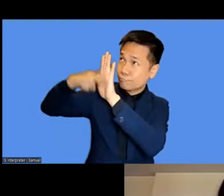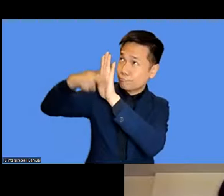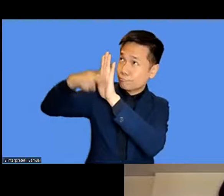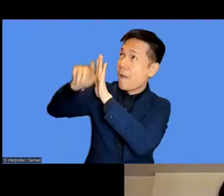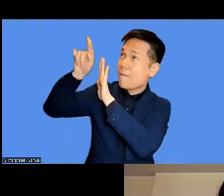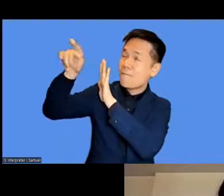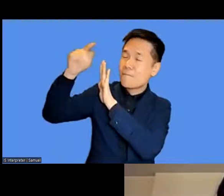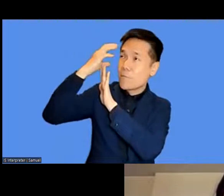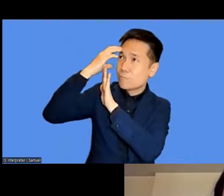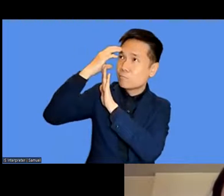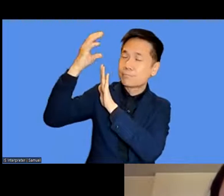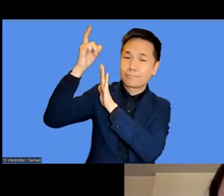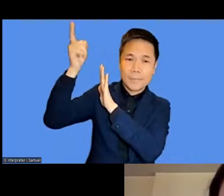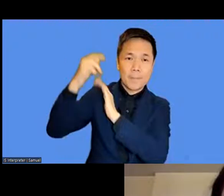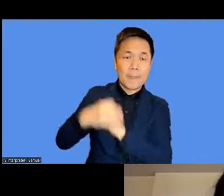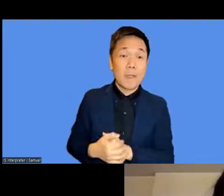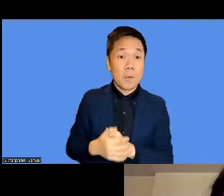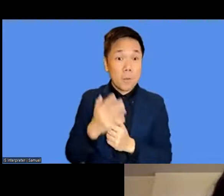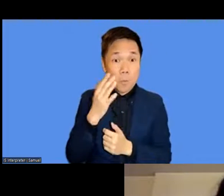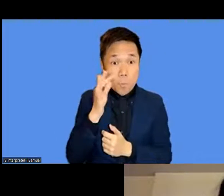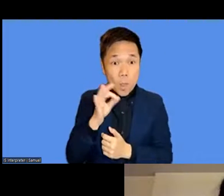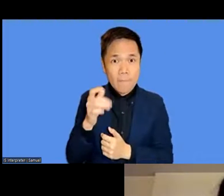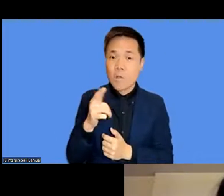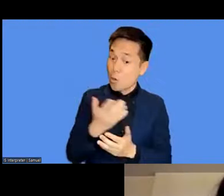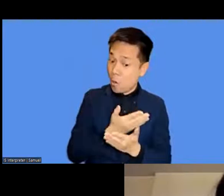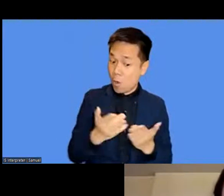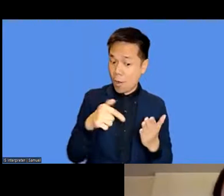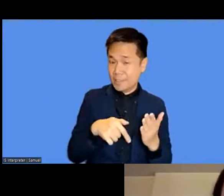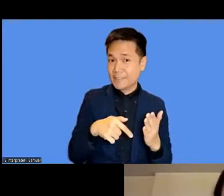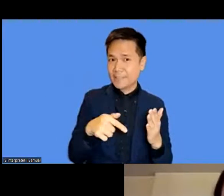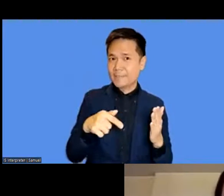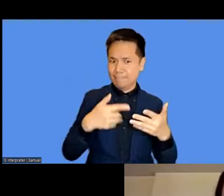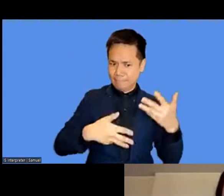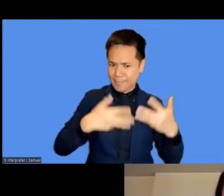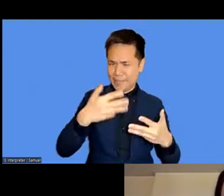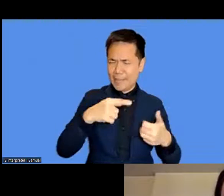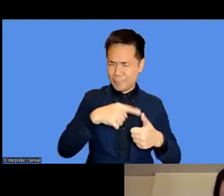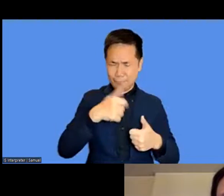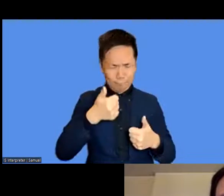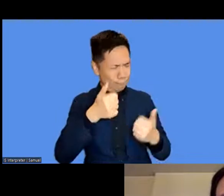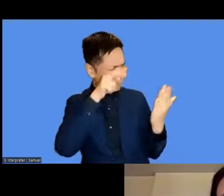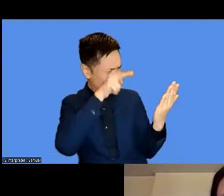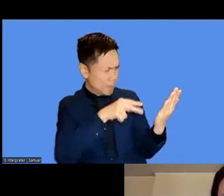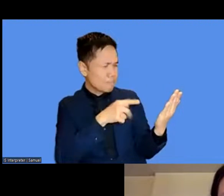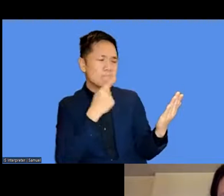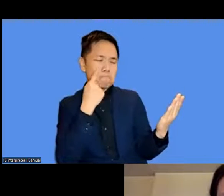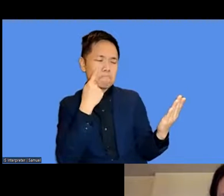So, a framework to ensure that data are reliable, valid and the real key is to start this process